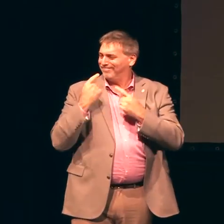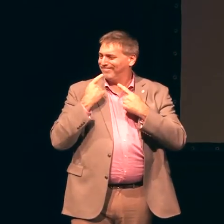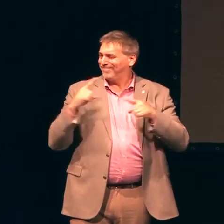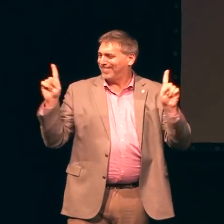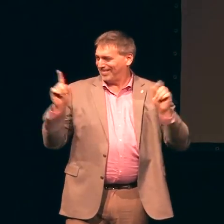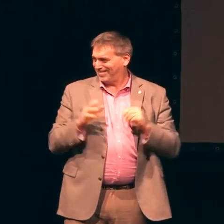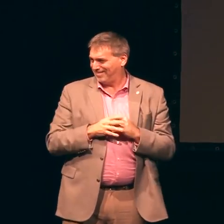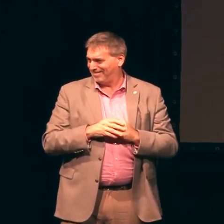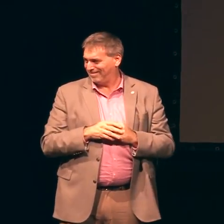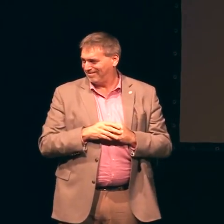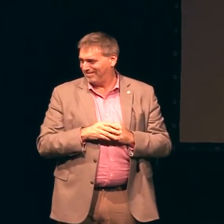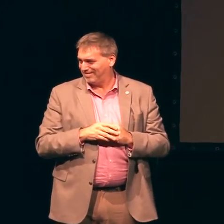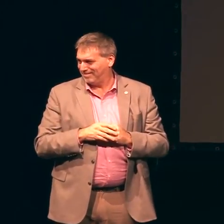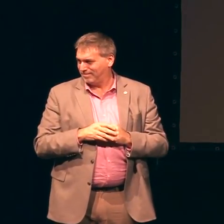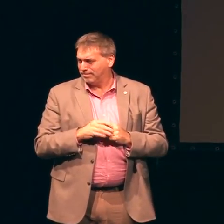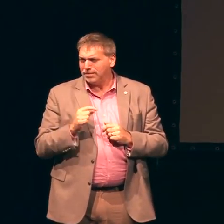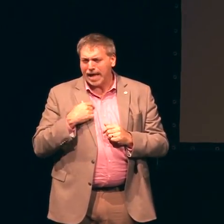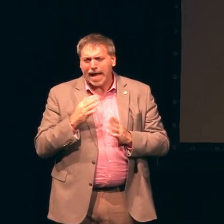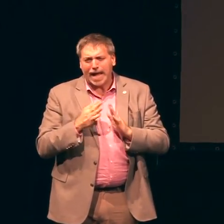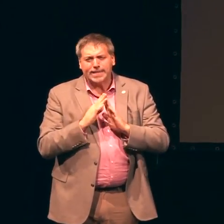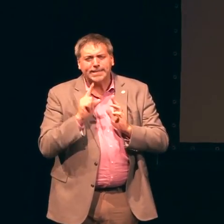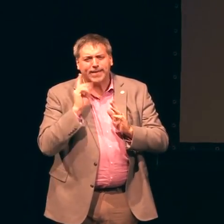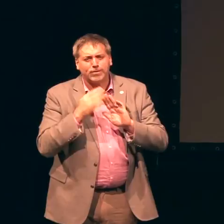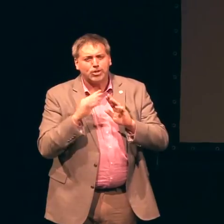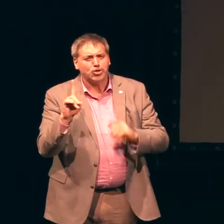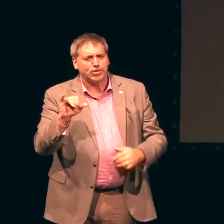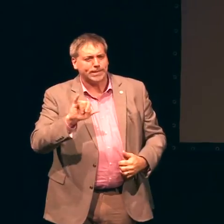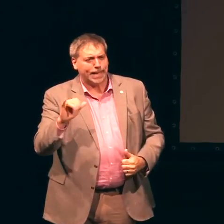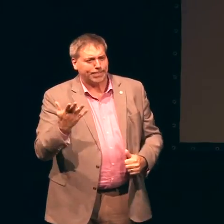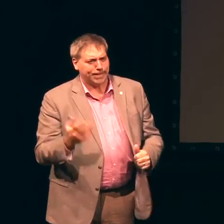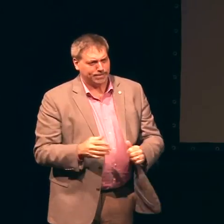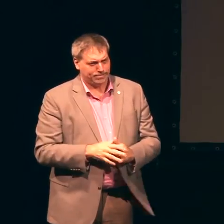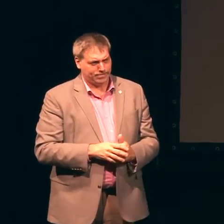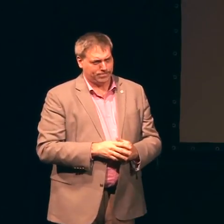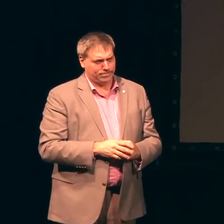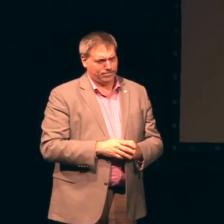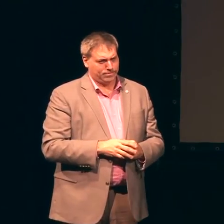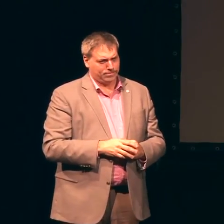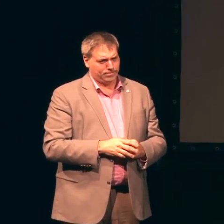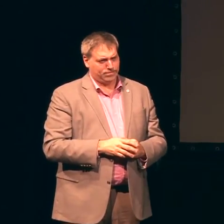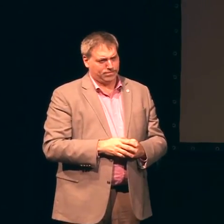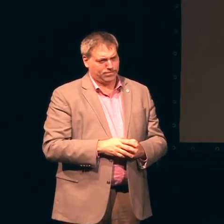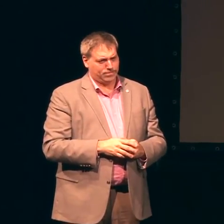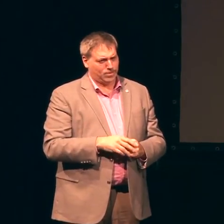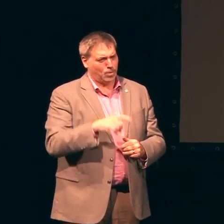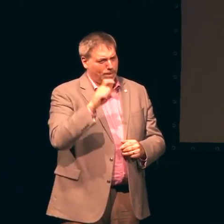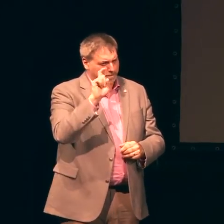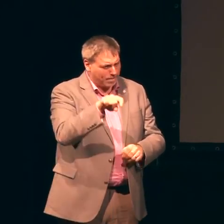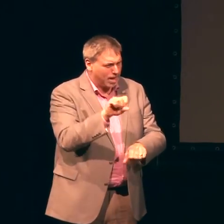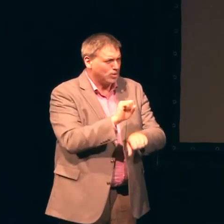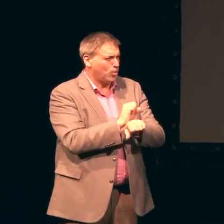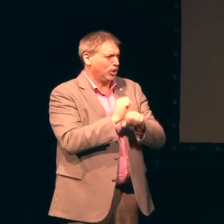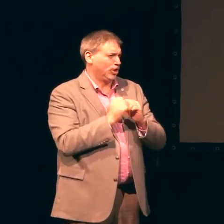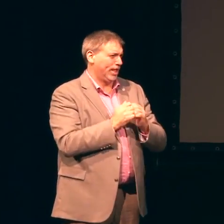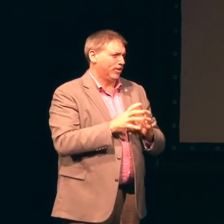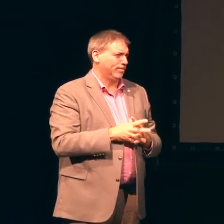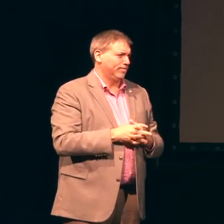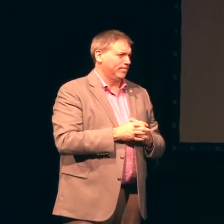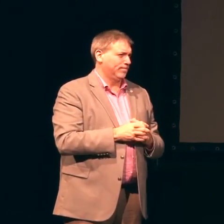working together is success. I'm asking the same thing of the Deaf community. We must